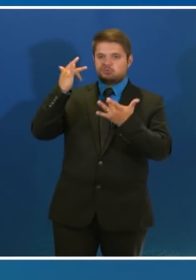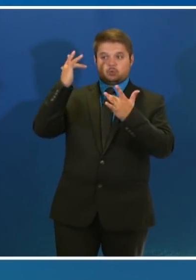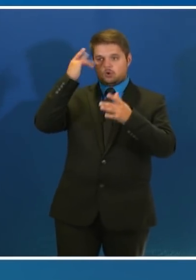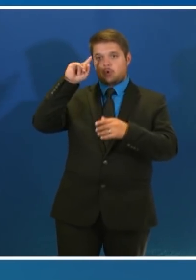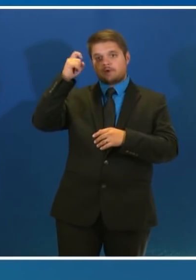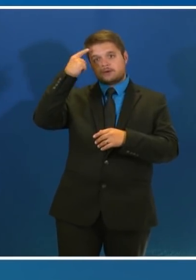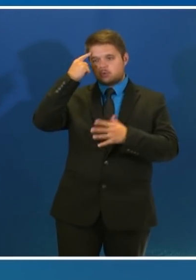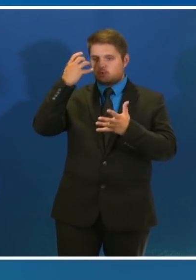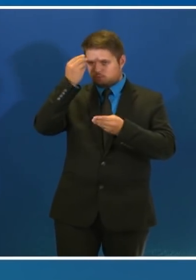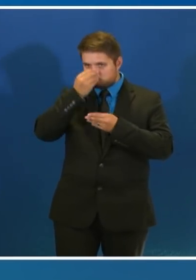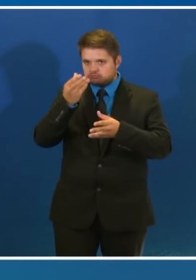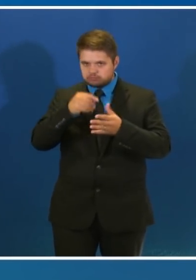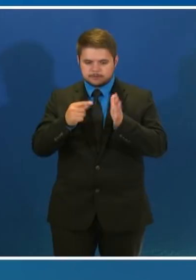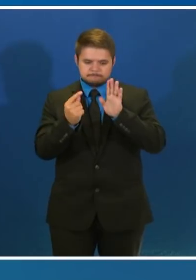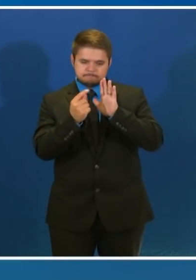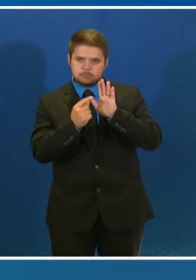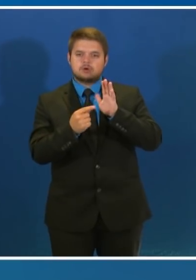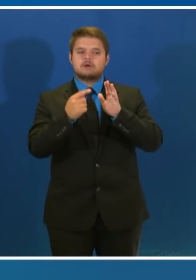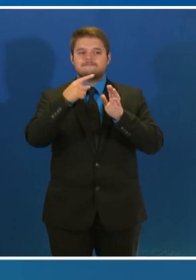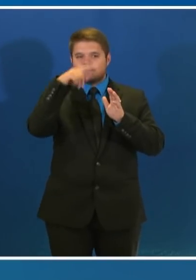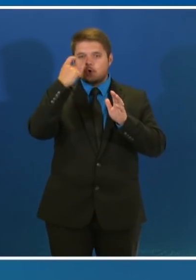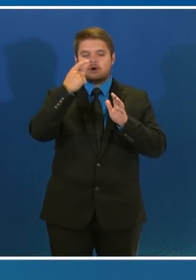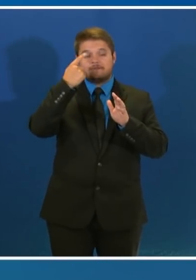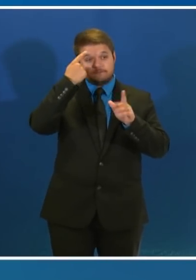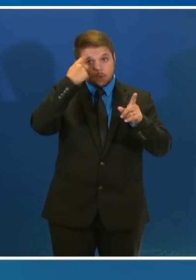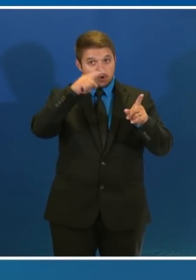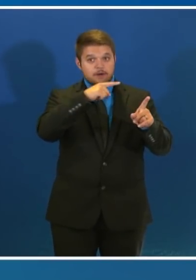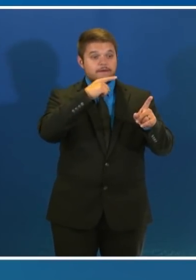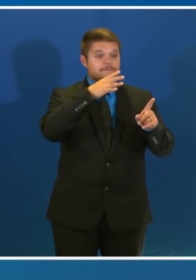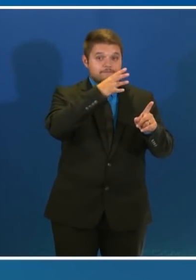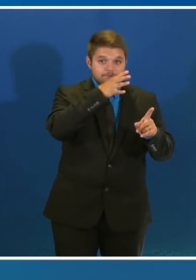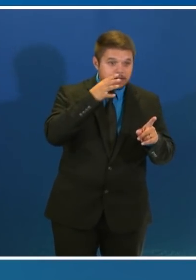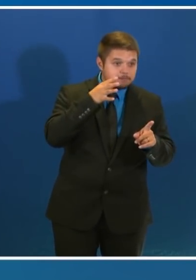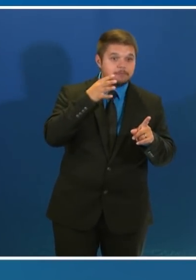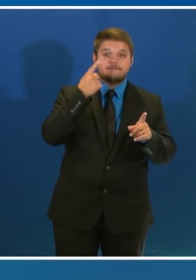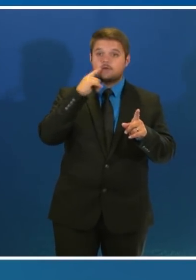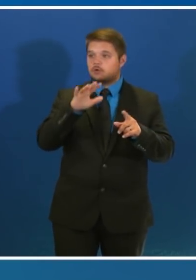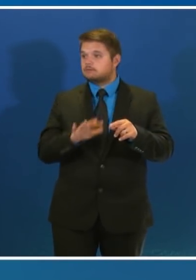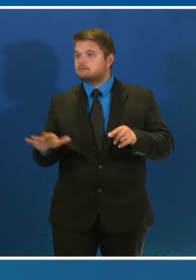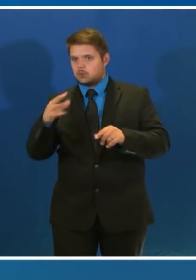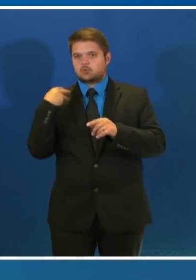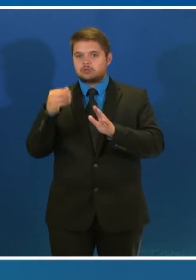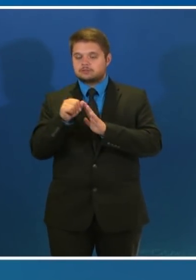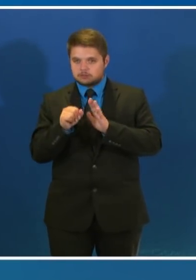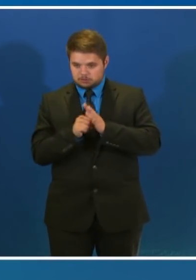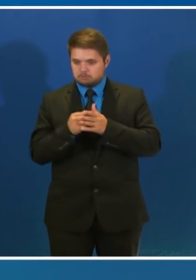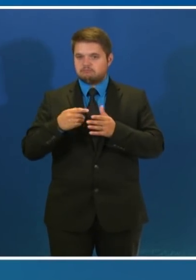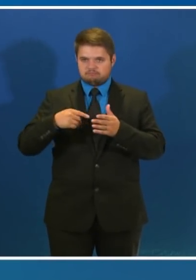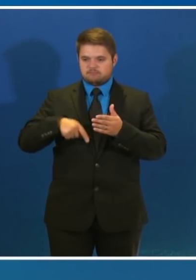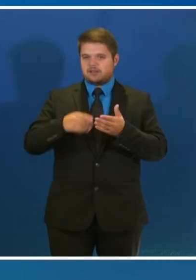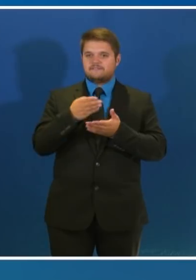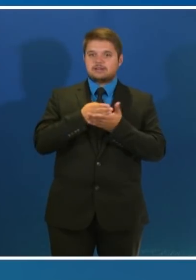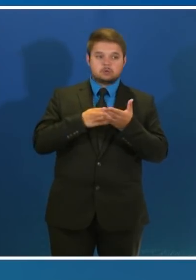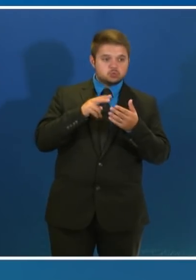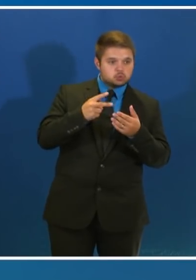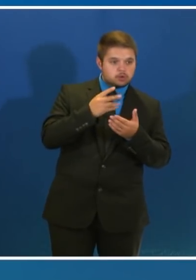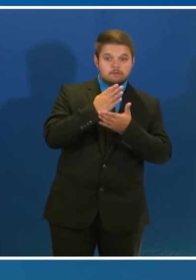businesses for counties in Phase 2 and 3. Pumpkin patches, outdoor corn